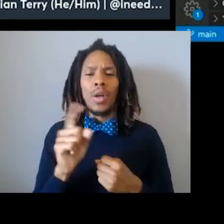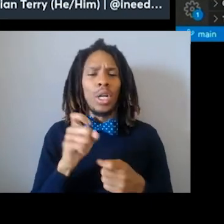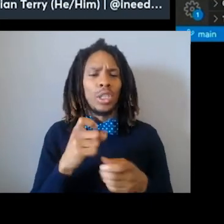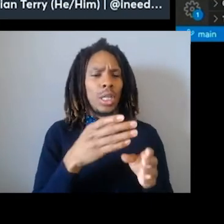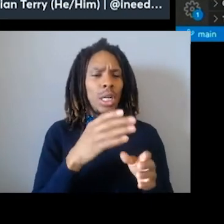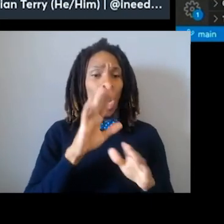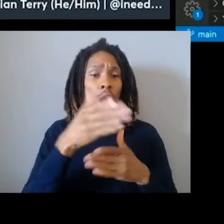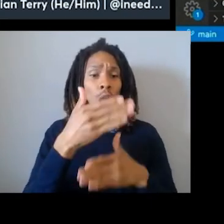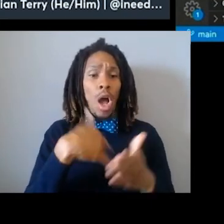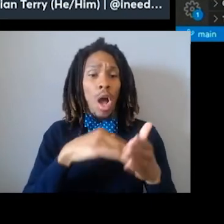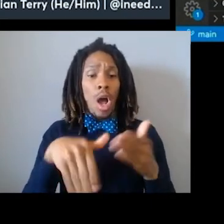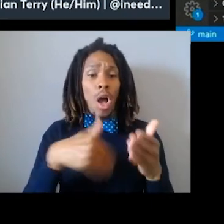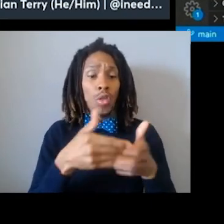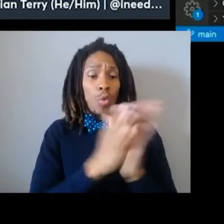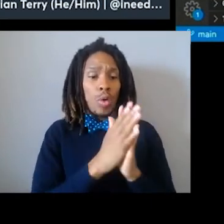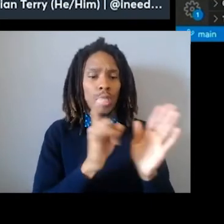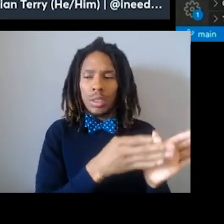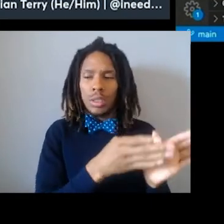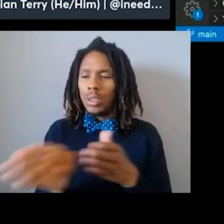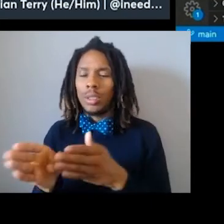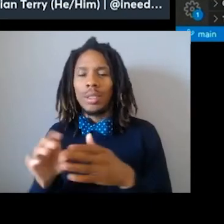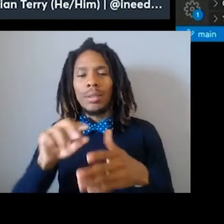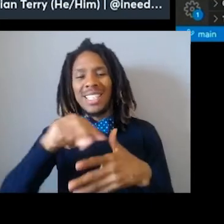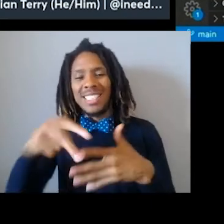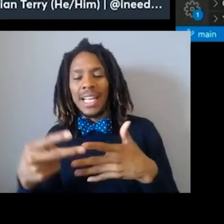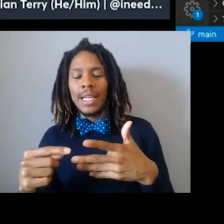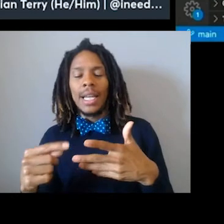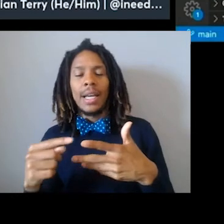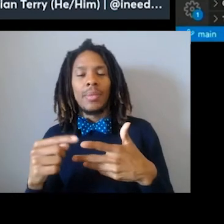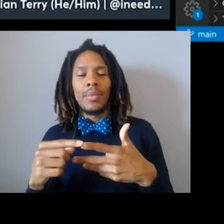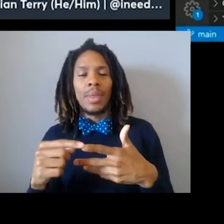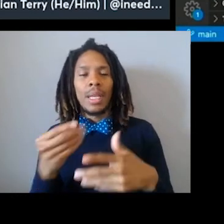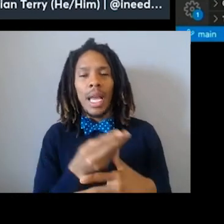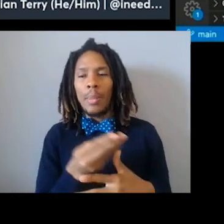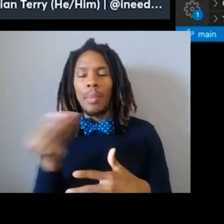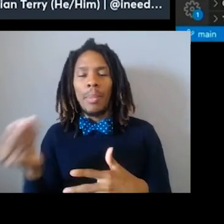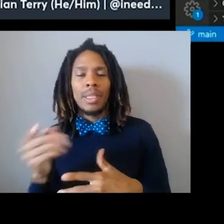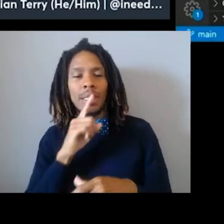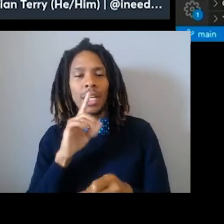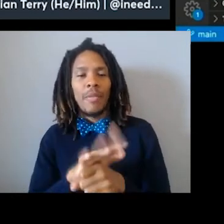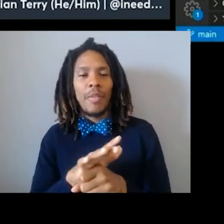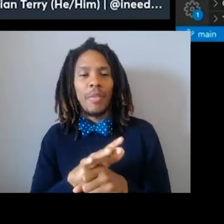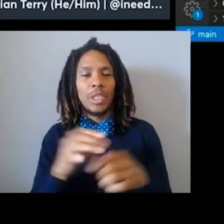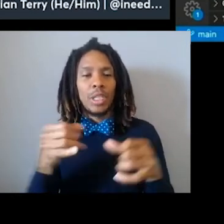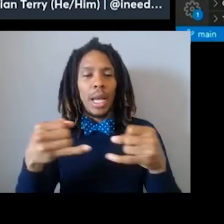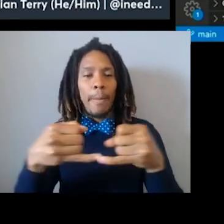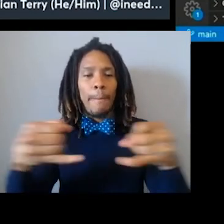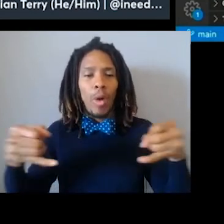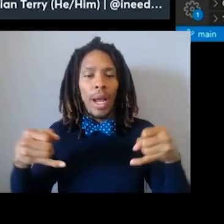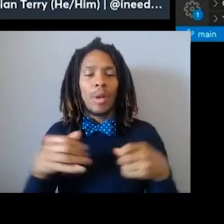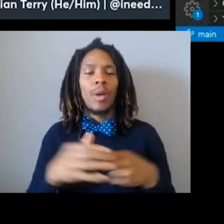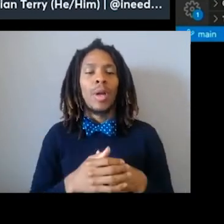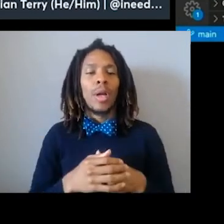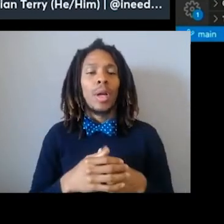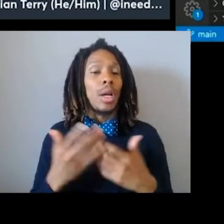And in this case, it would be secondary. Again, I'm passing this as a confirmation parameter. And in our case, this would be to US-West-2.